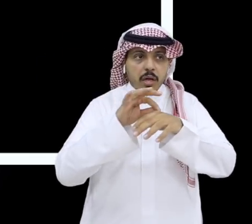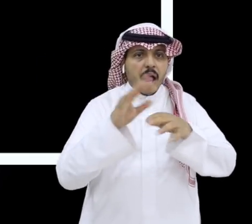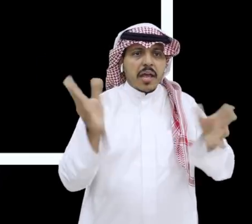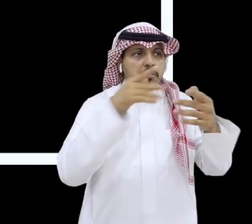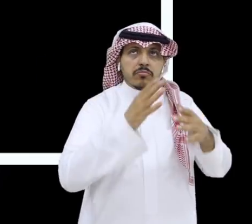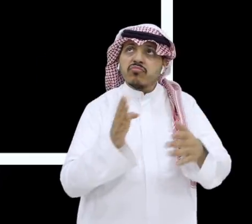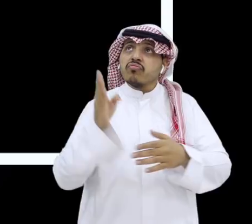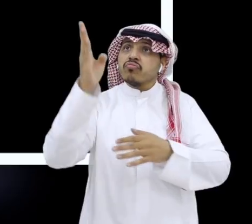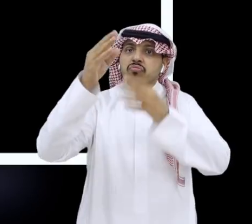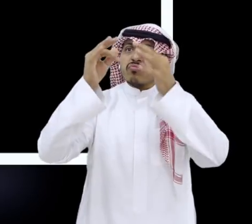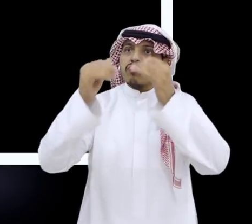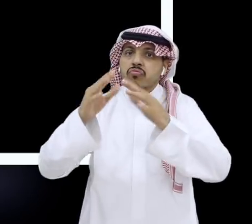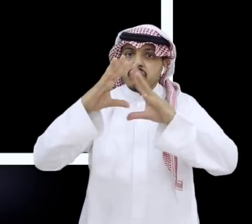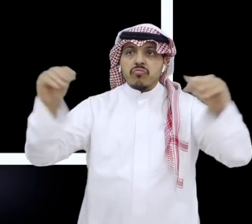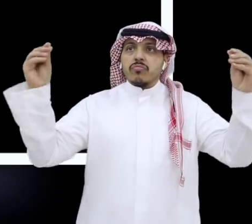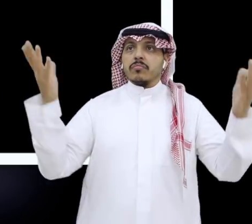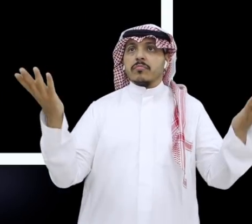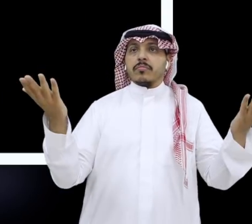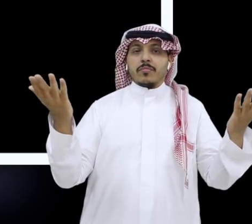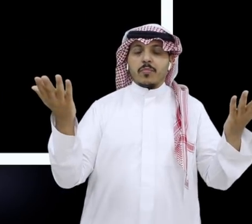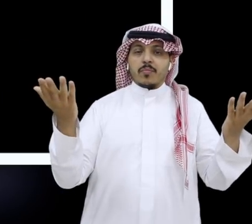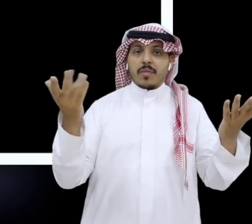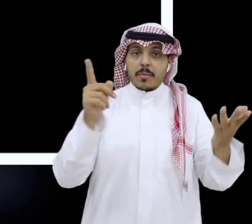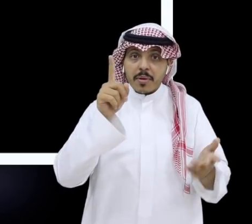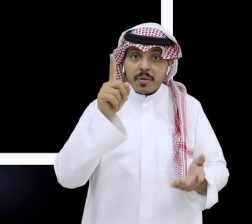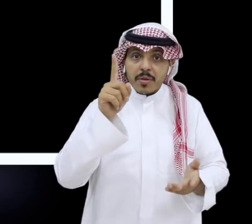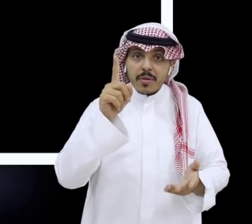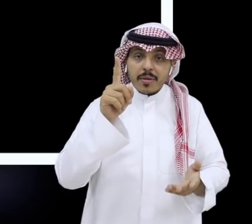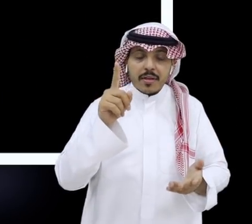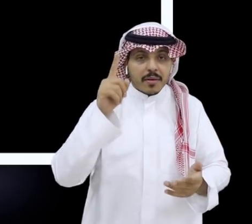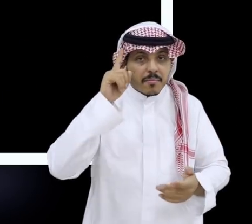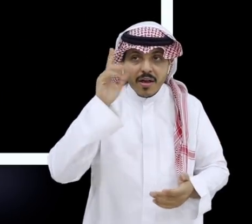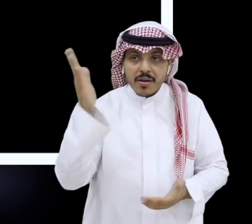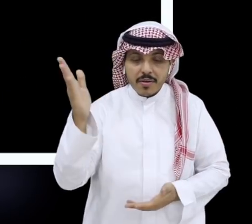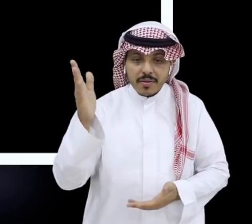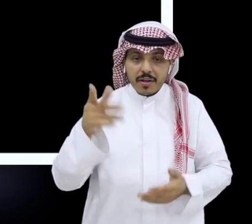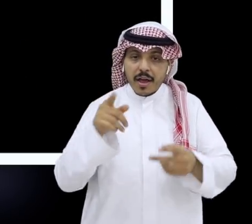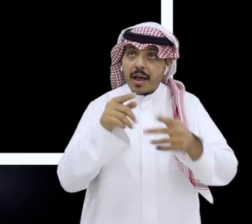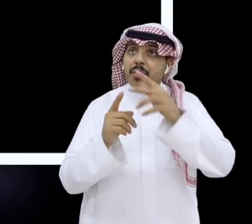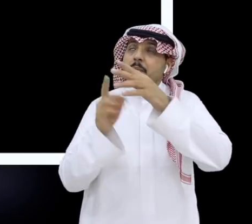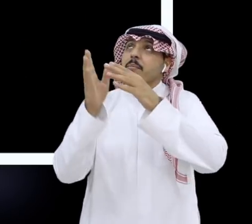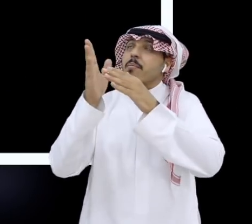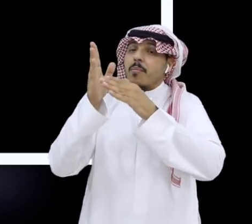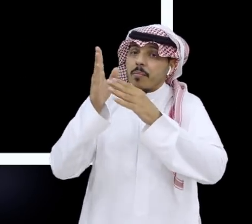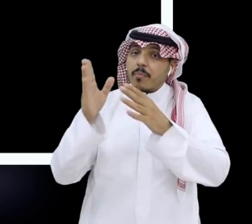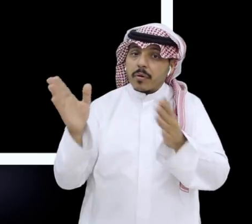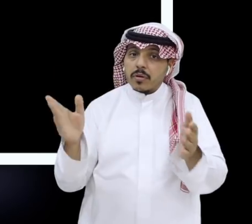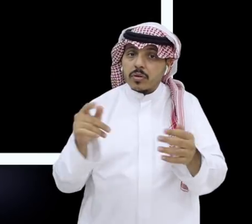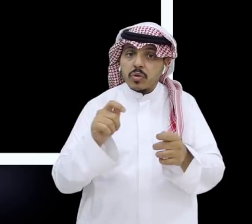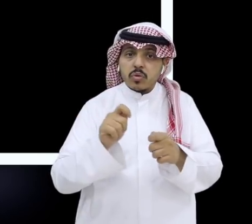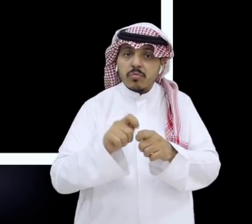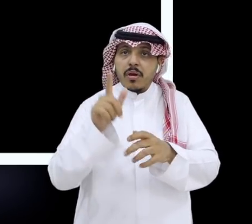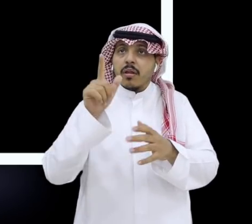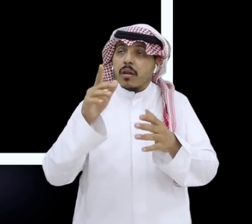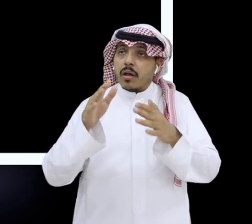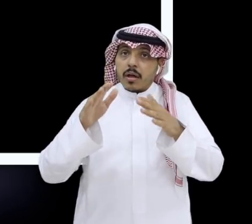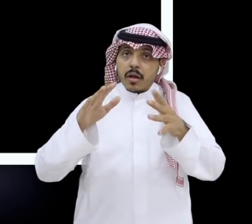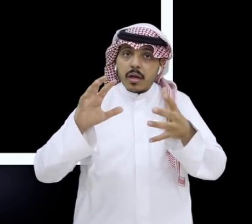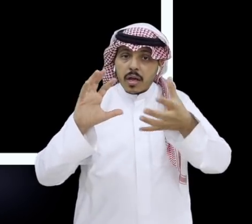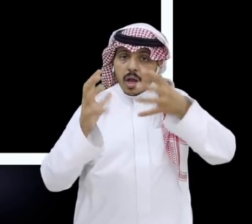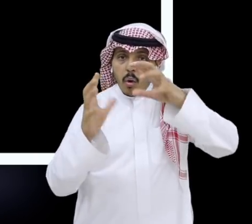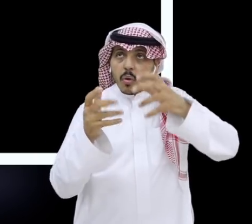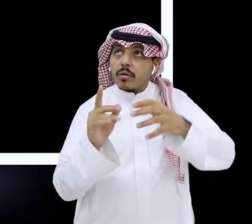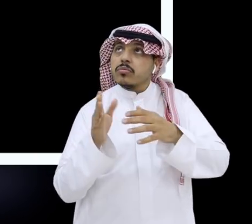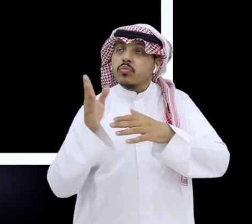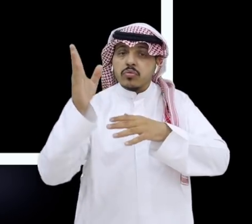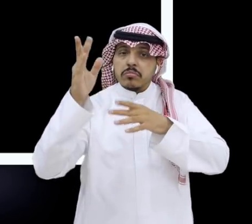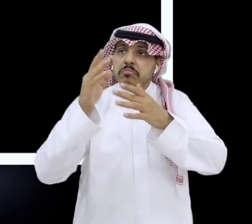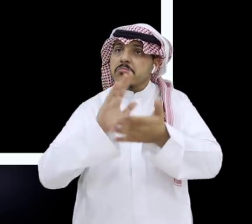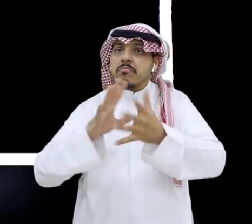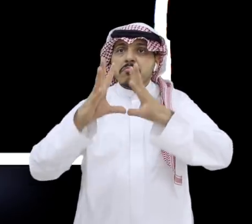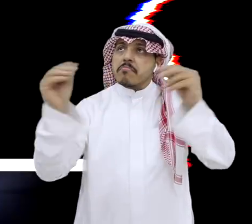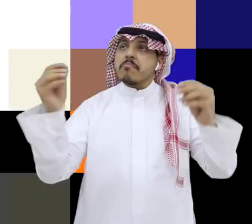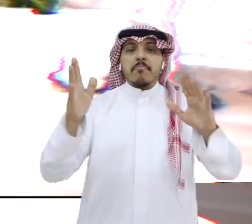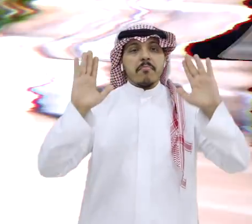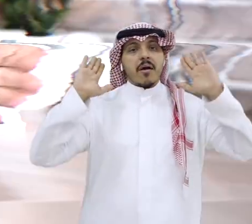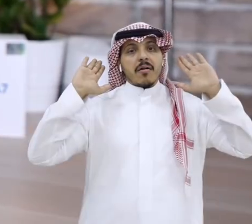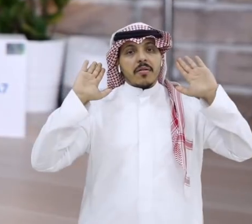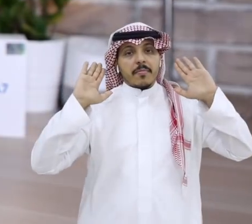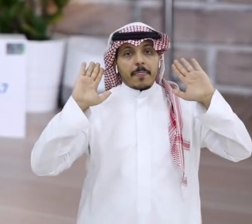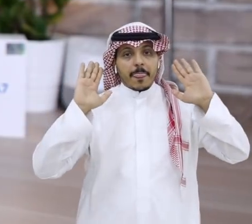It is a hole in our universe. Anything it sucks is vanished.